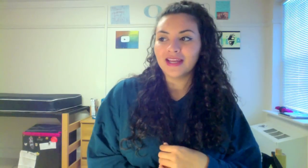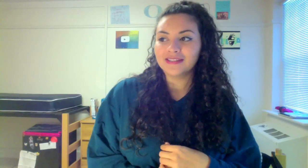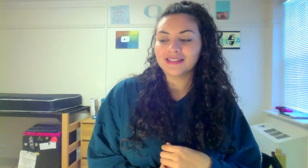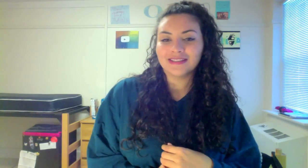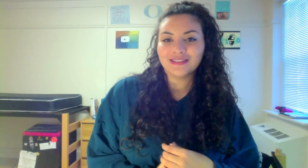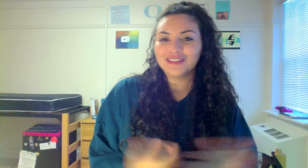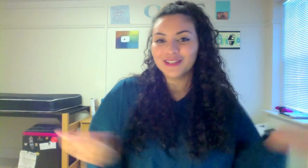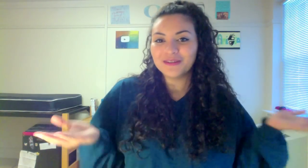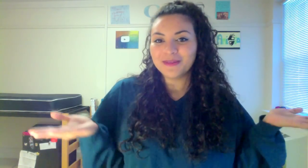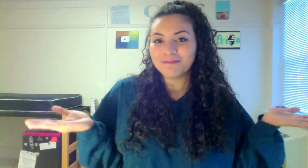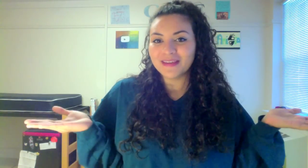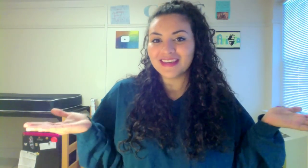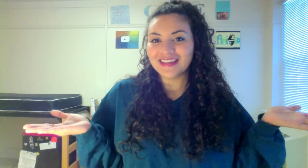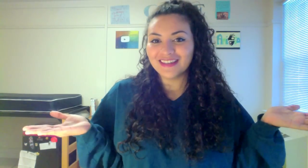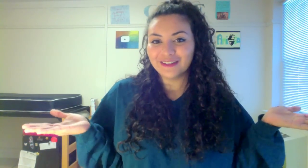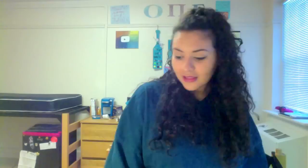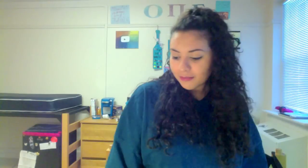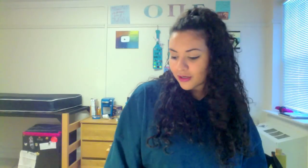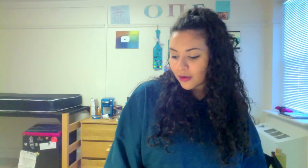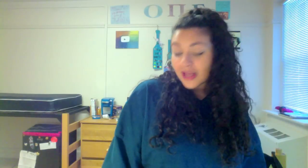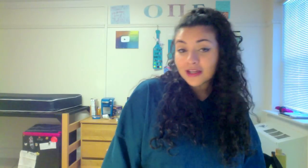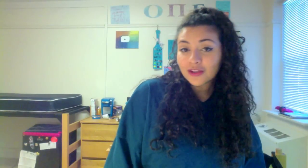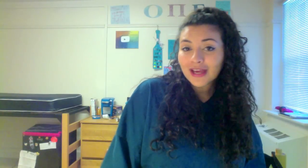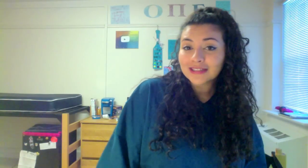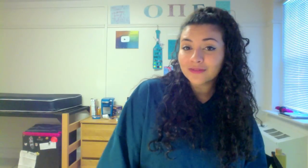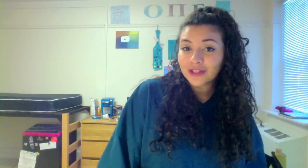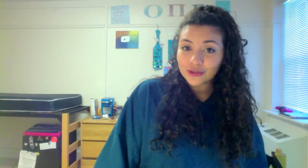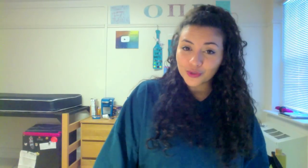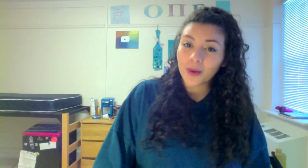Me Mondays because its just gonna be me! Let me know any other kinds of videos you want